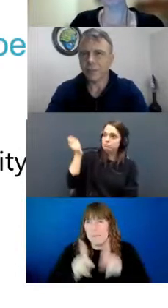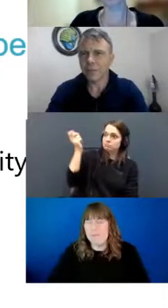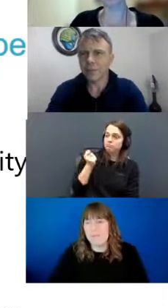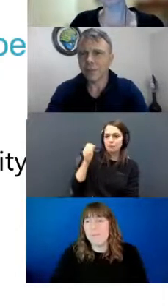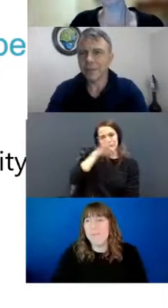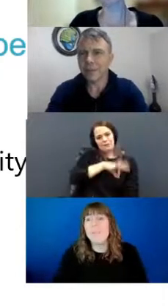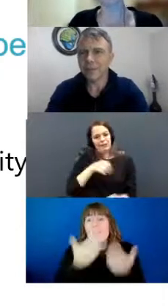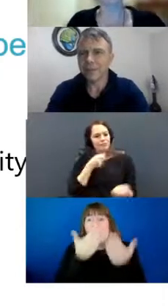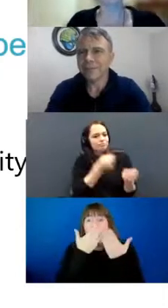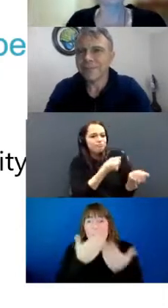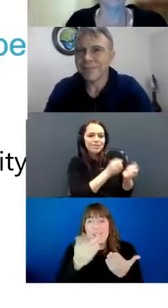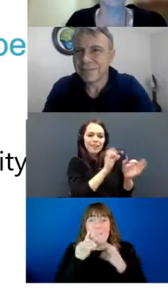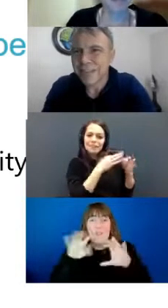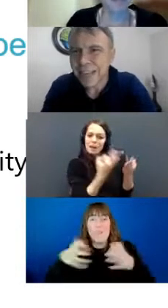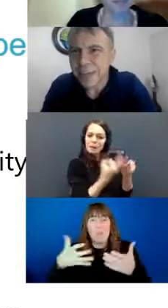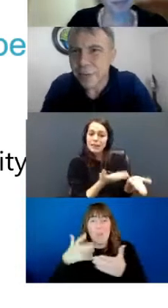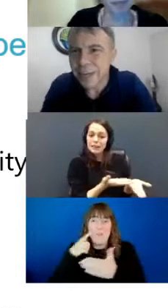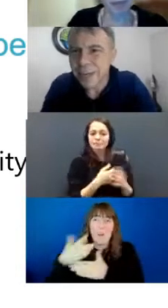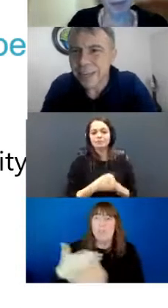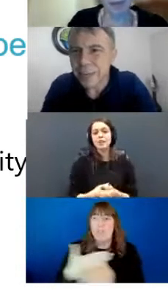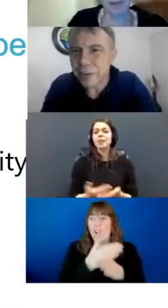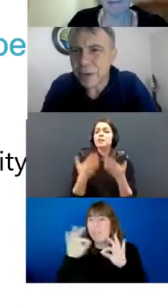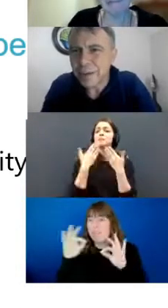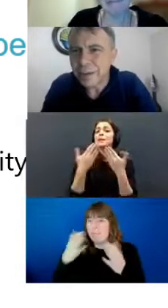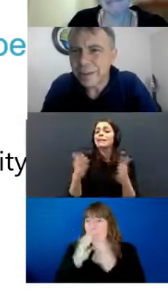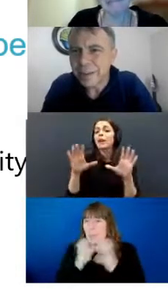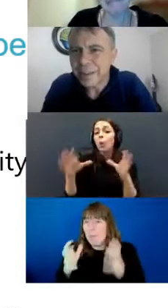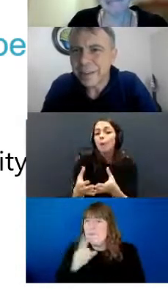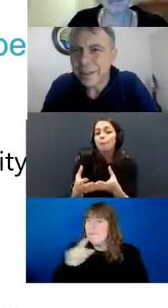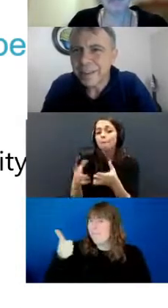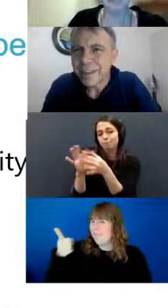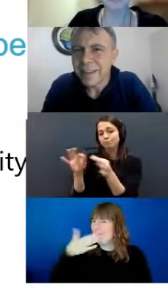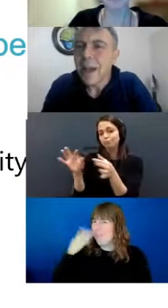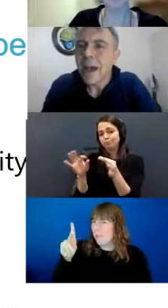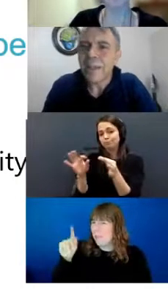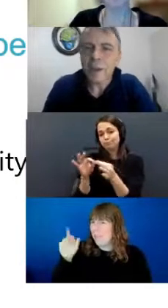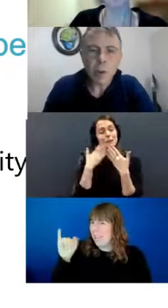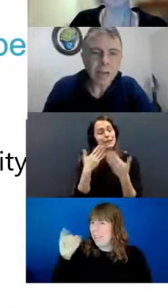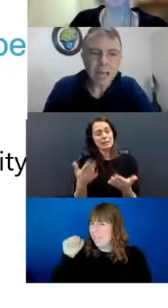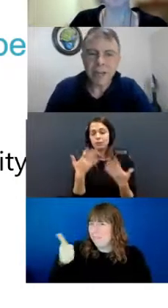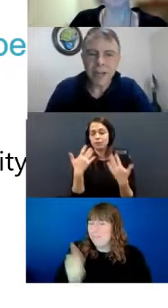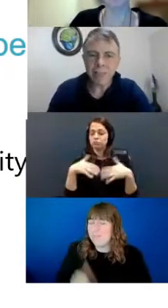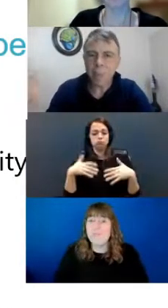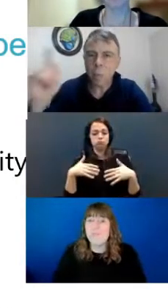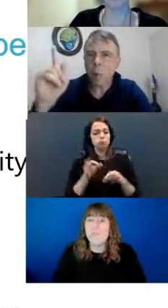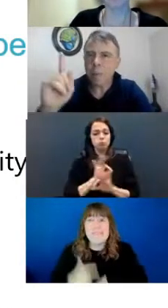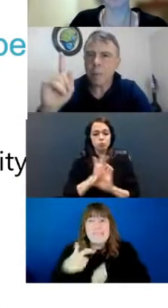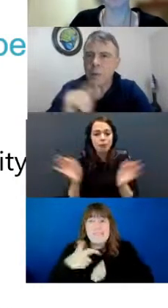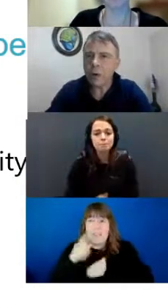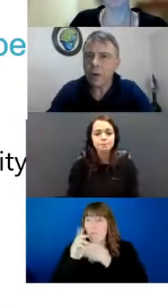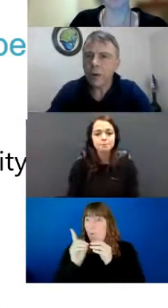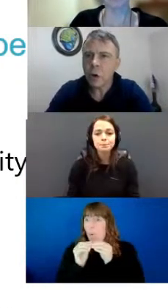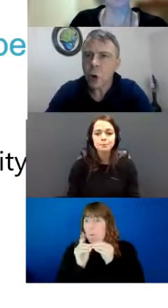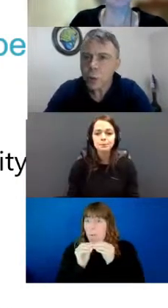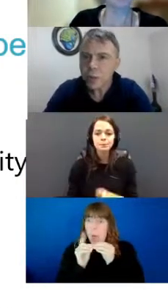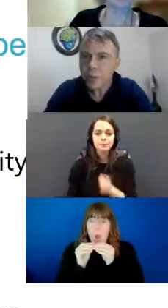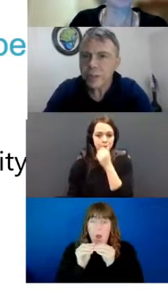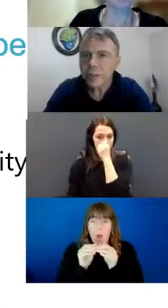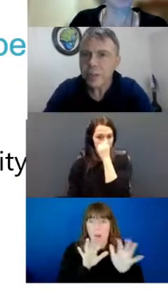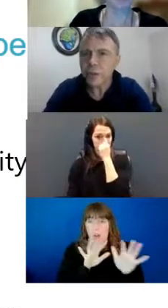group who shared great thank you gary thank you i think we might have time for one more host to